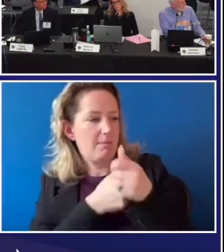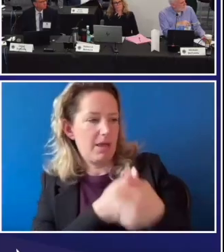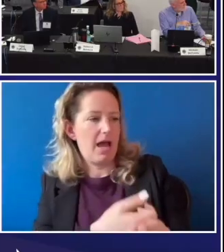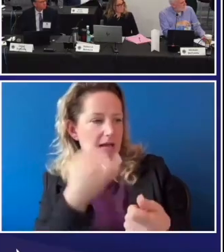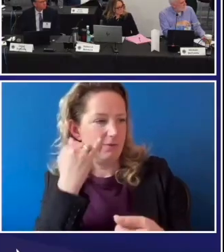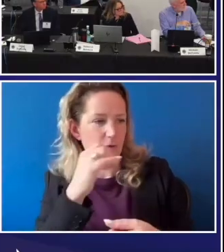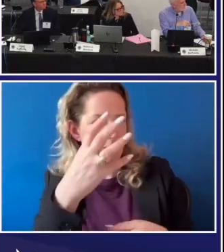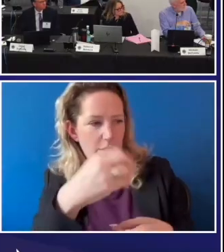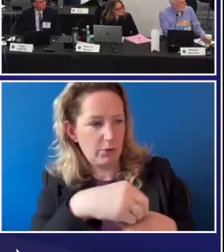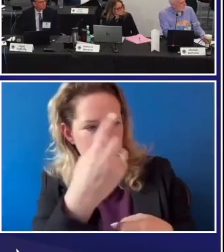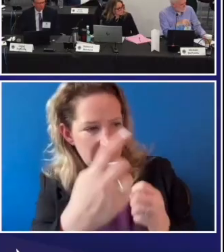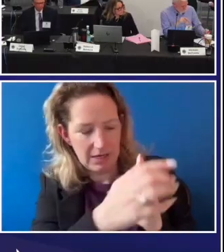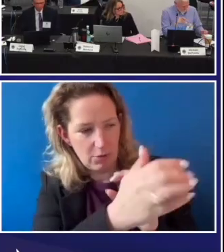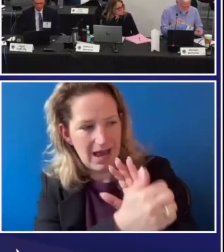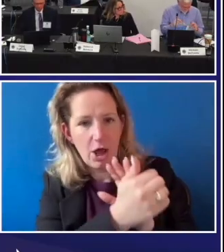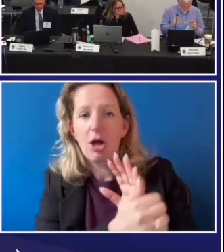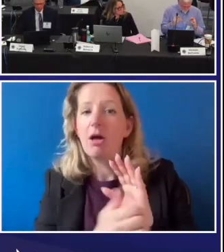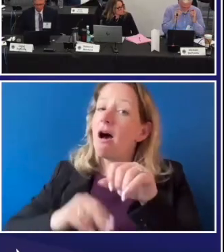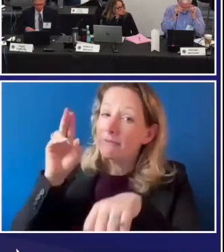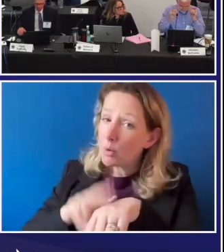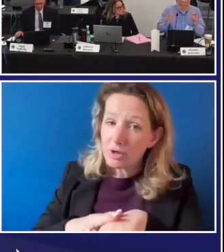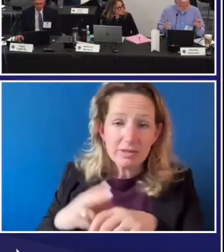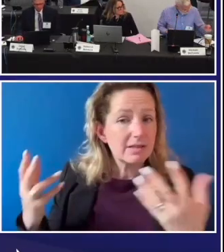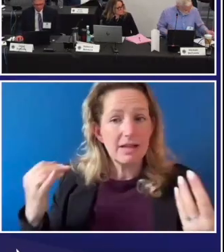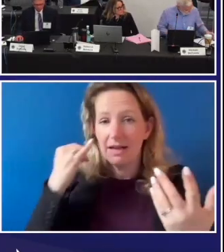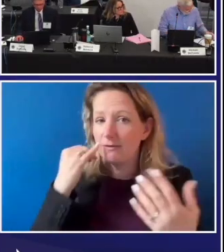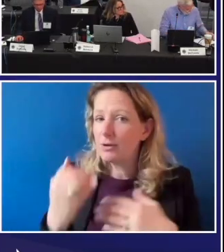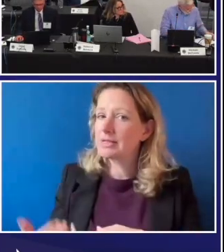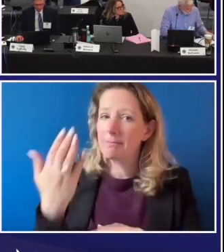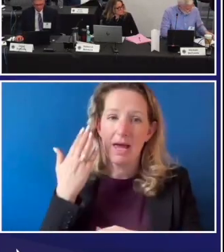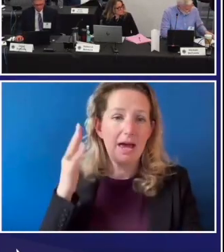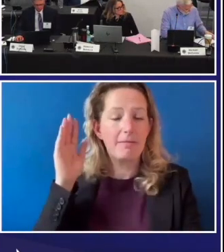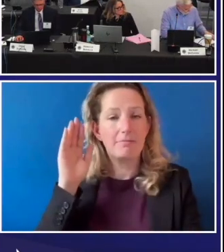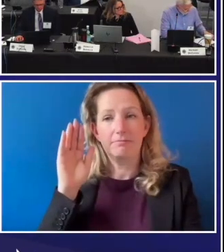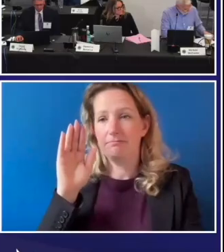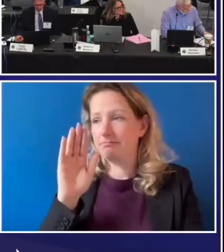And of course, we'll take any proposal that you get in by the, uh, time frame given.